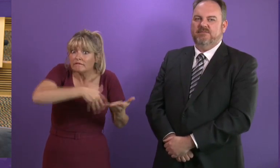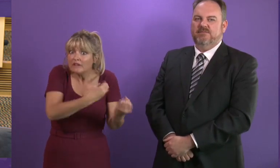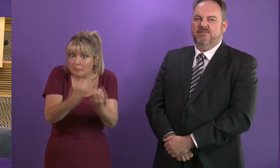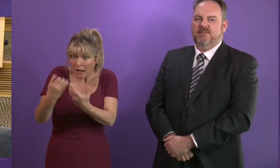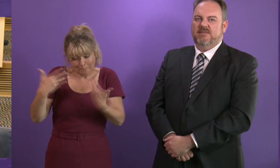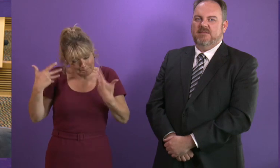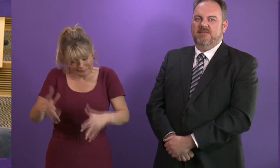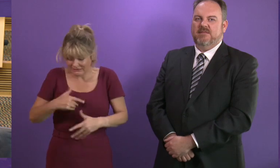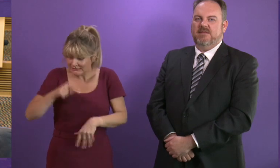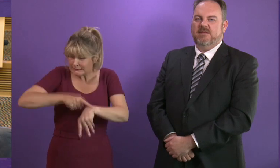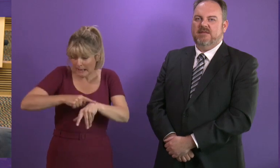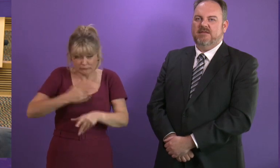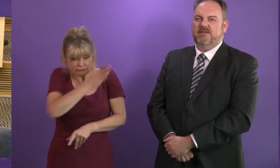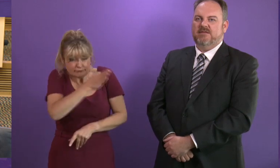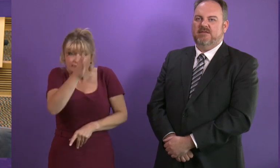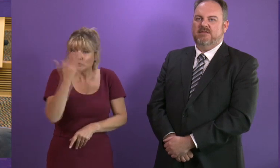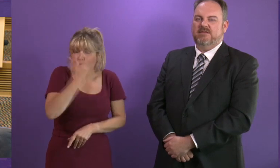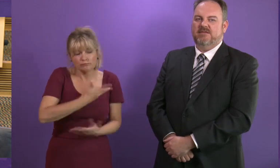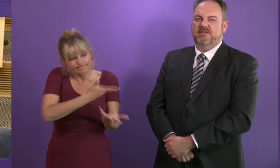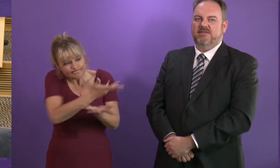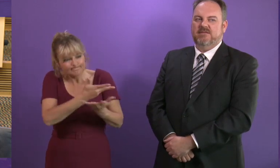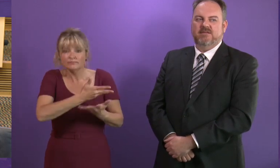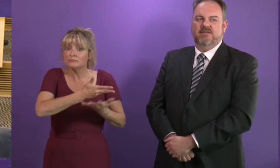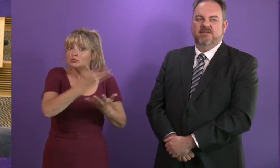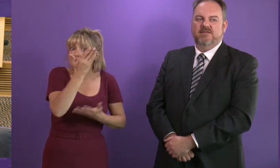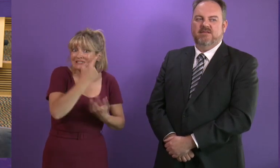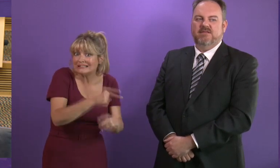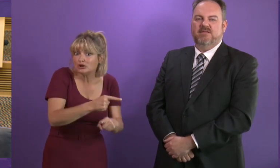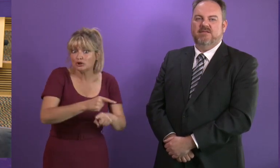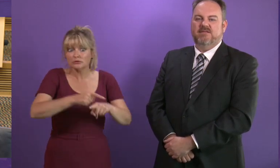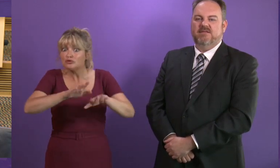time in schools talking to teachers and children and he watched children undertake the assessments.